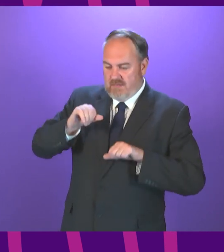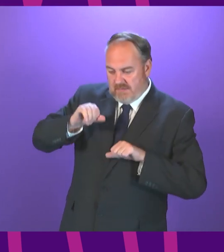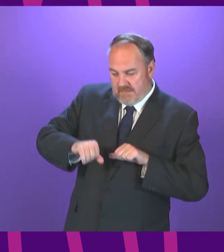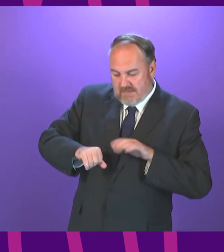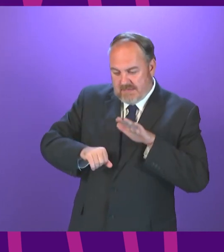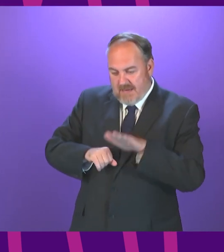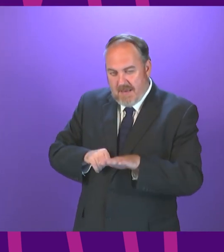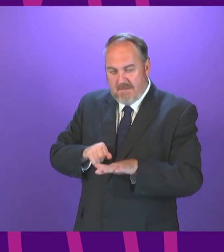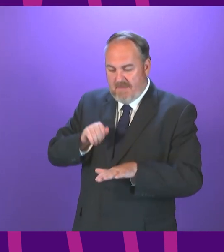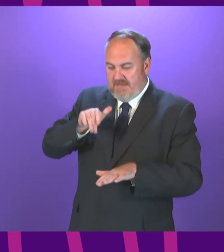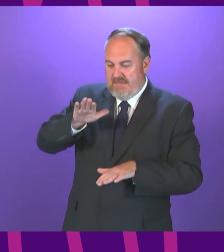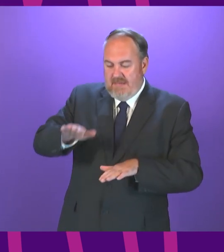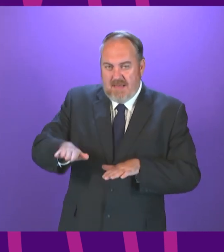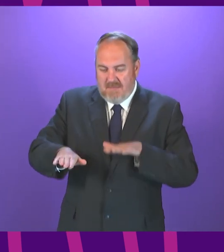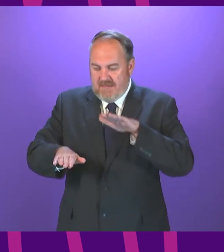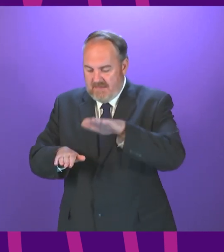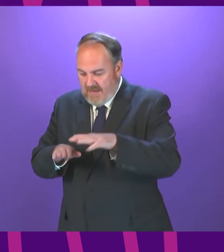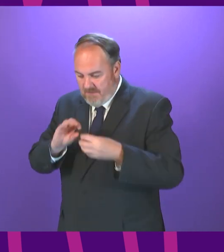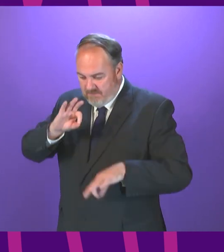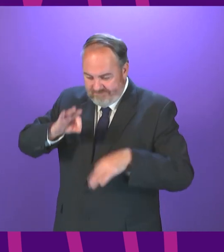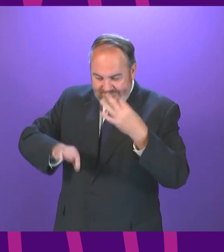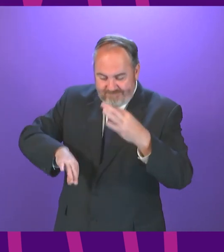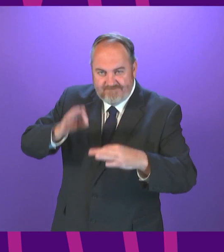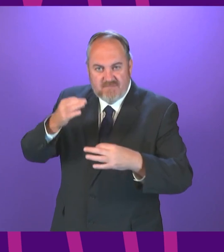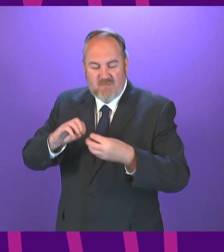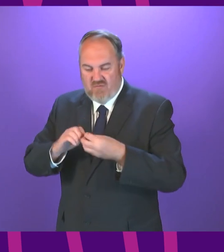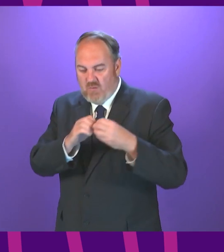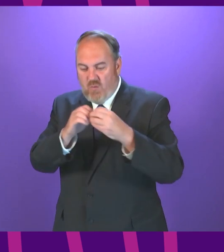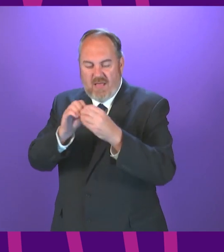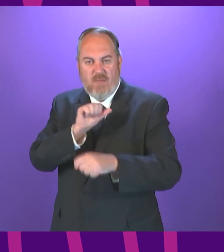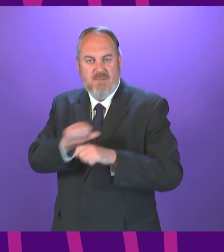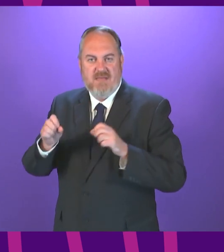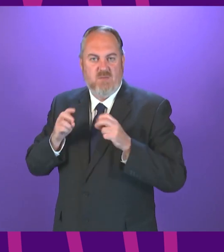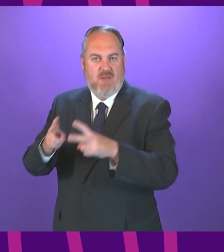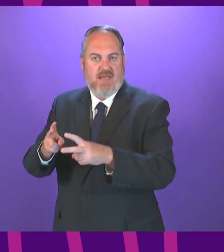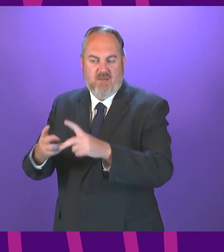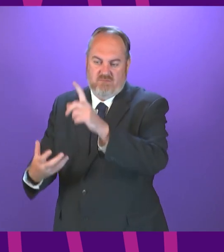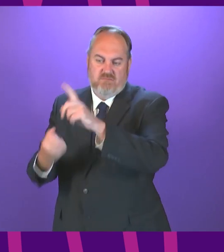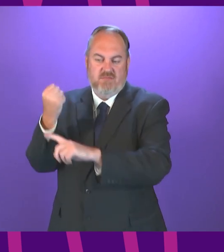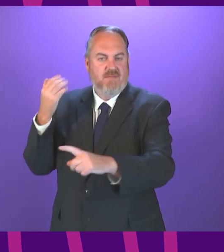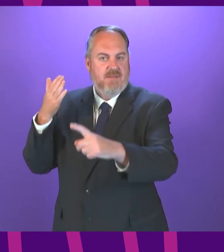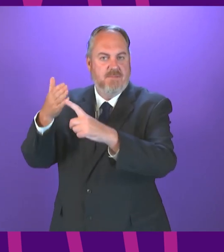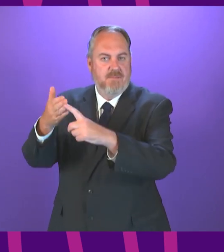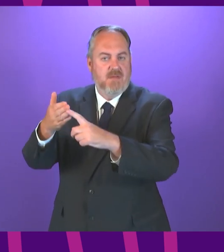through the process, but the message that I have tried hard to convey today is that nobody with a